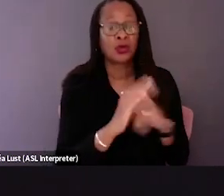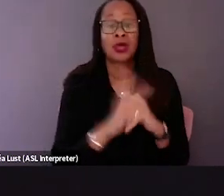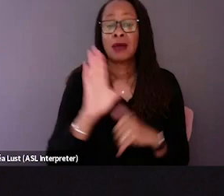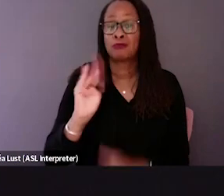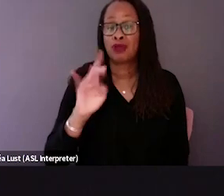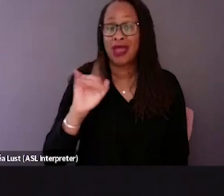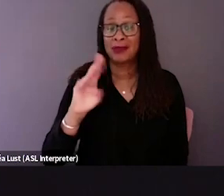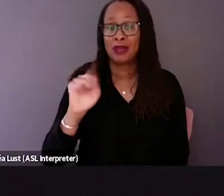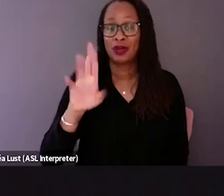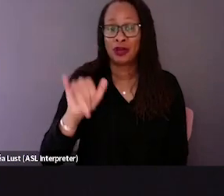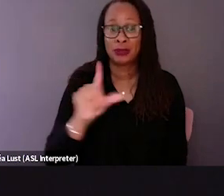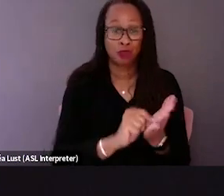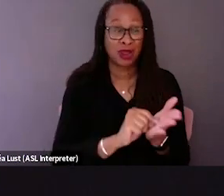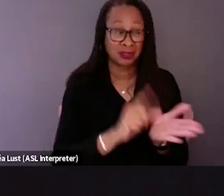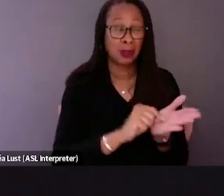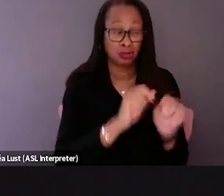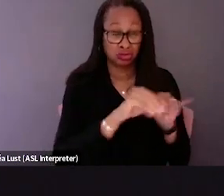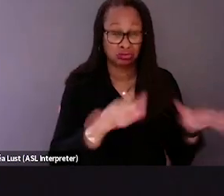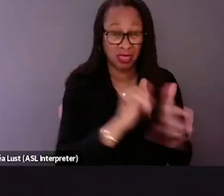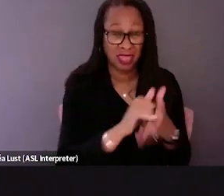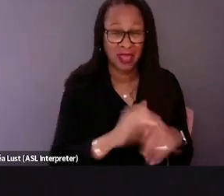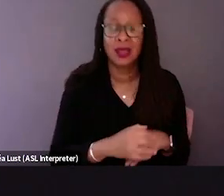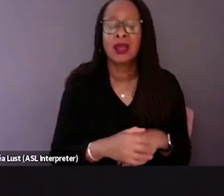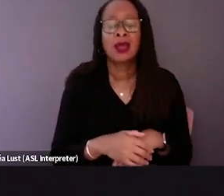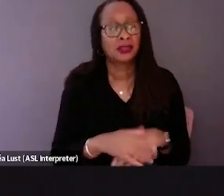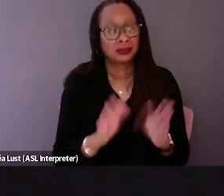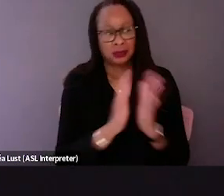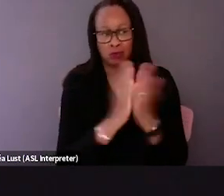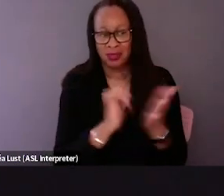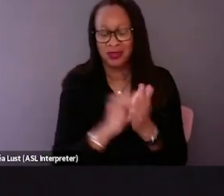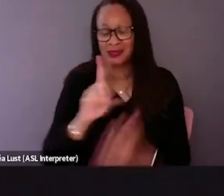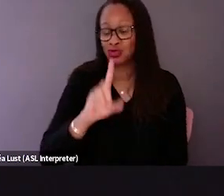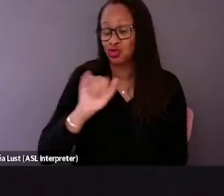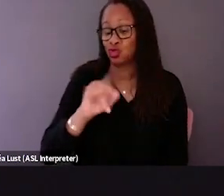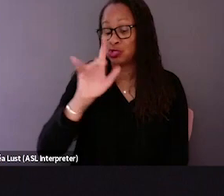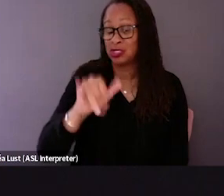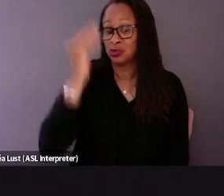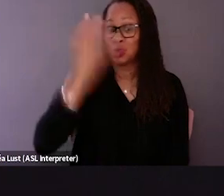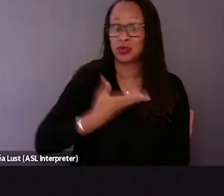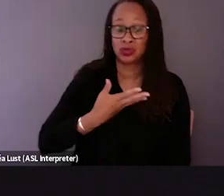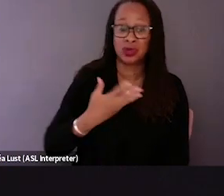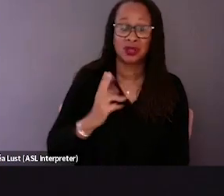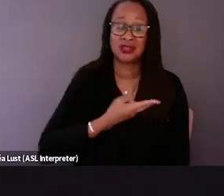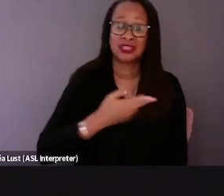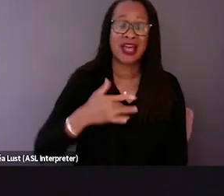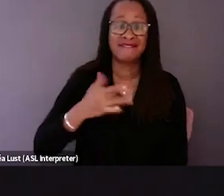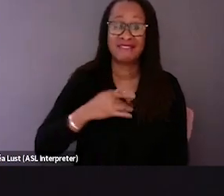and it was really the book that launched her career. And it's a book that Judy told us, "I felt so naive writing that book.